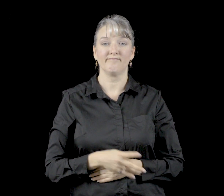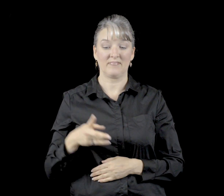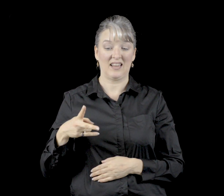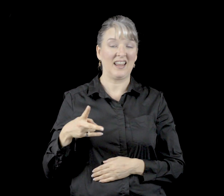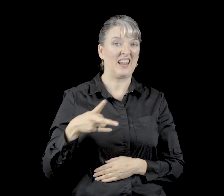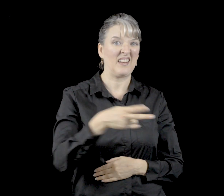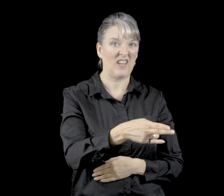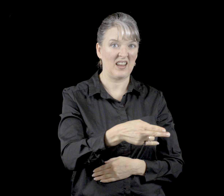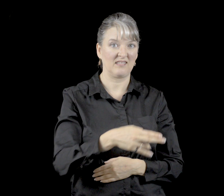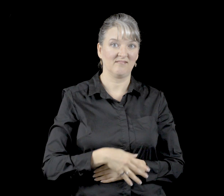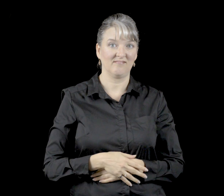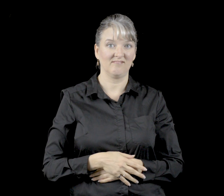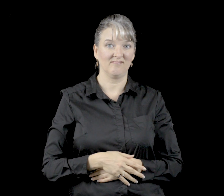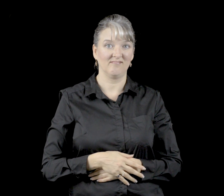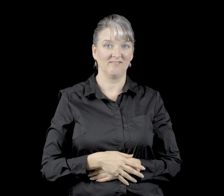Or cut into for evenly distribute